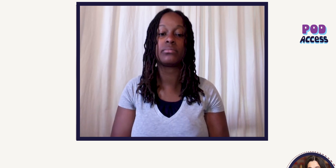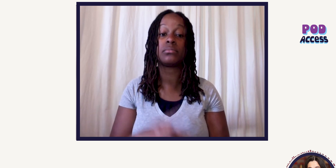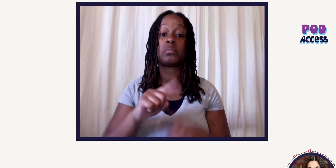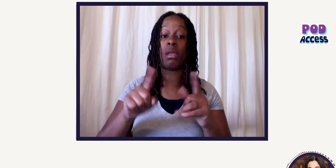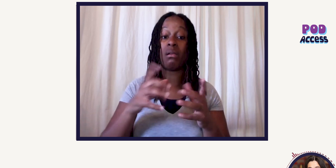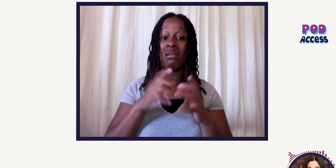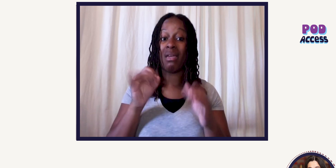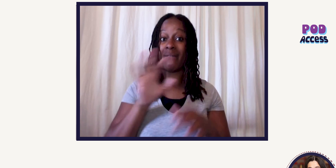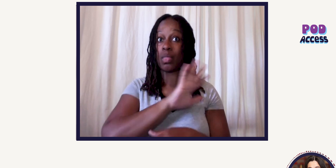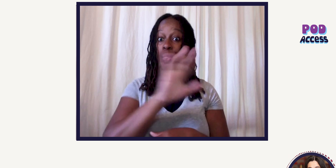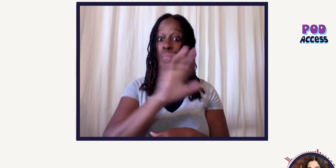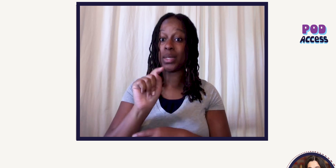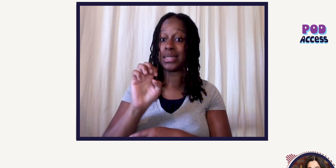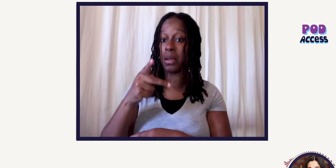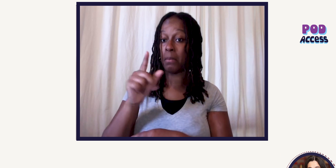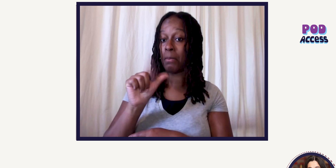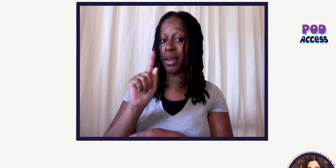But a lot of their template library is free!